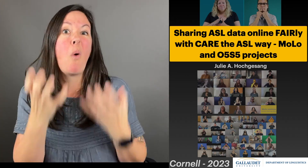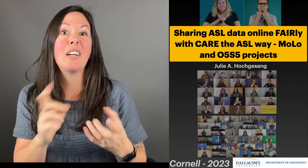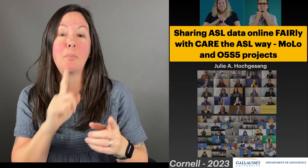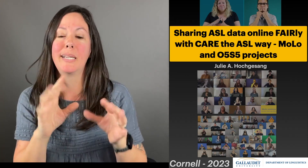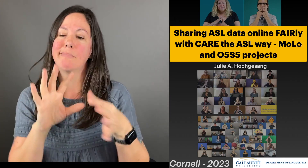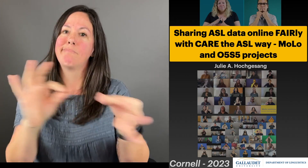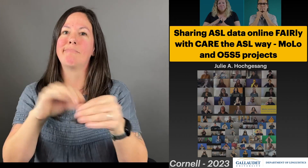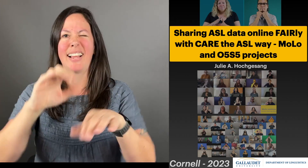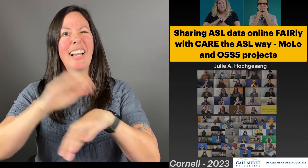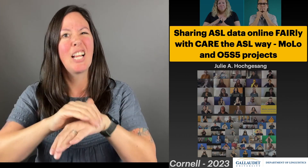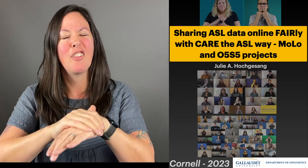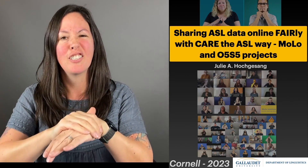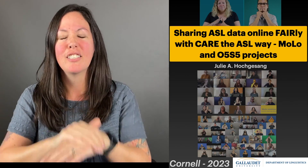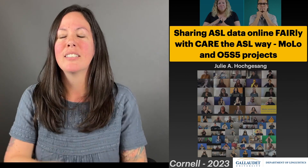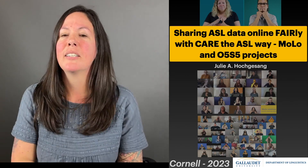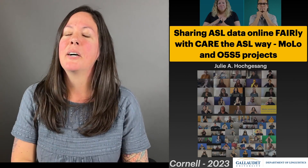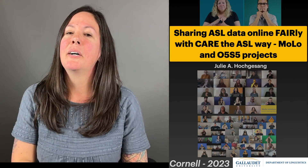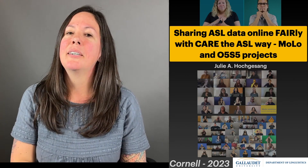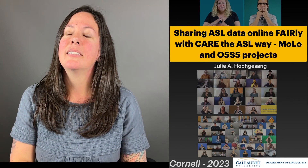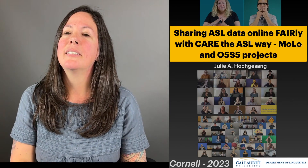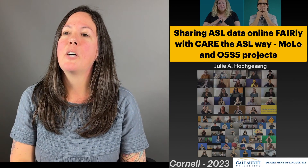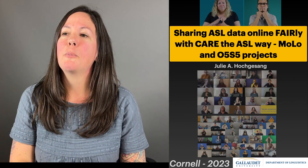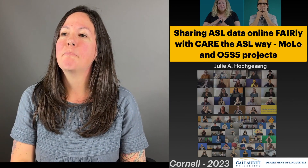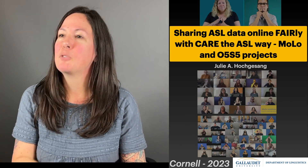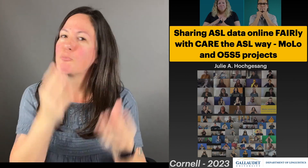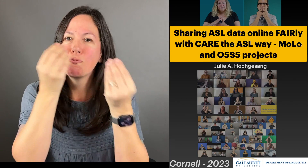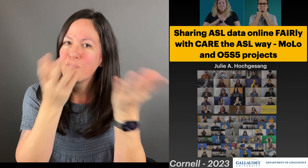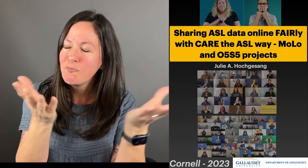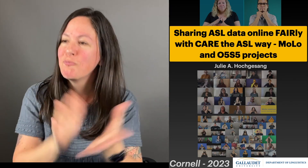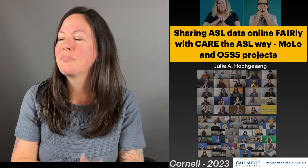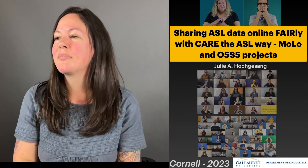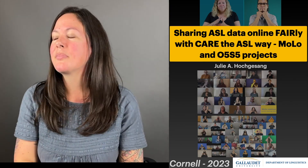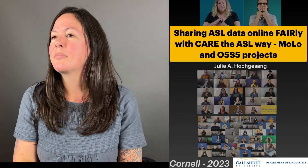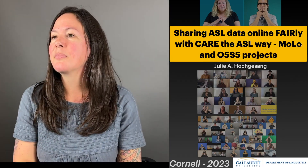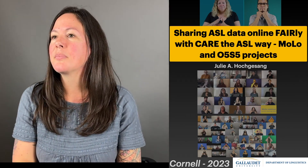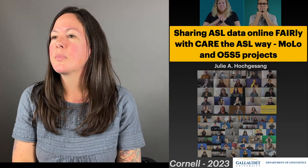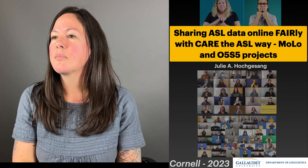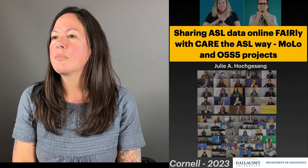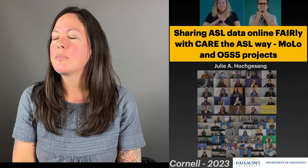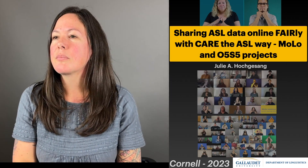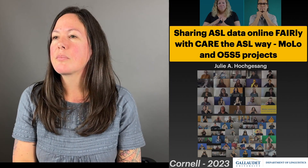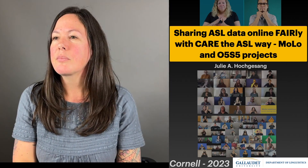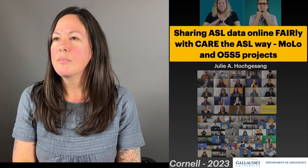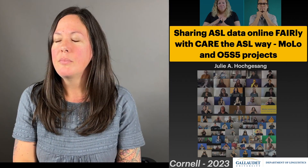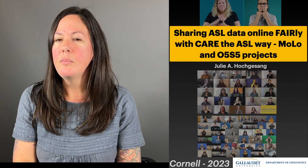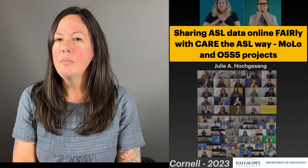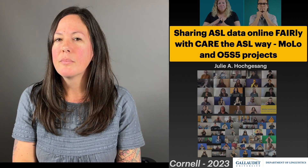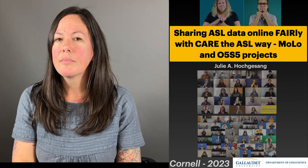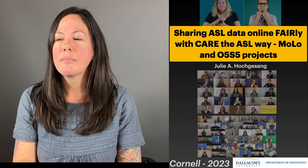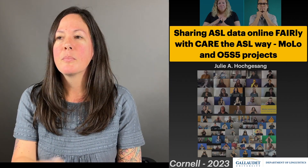Miako and Emily have been working with me on these projects so I trust that they're representing me as I would want to be represented in spoken English.